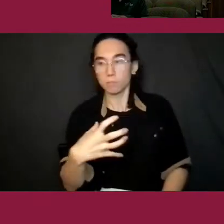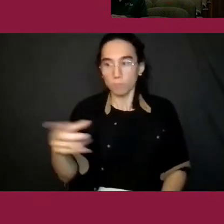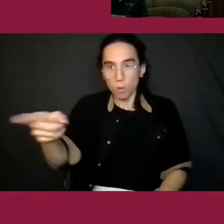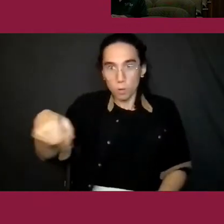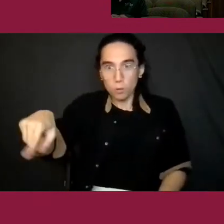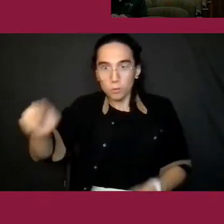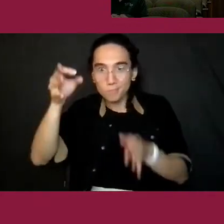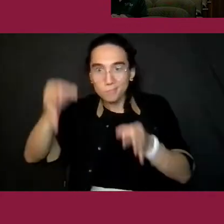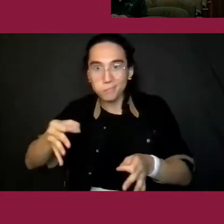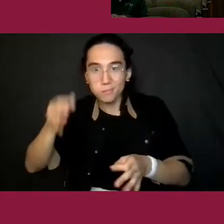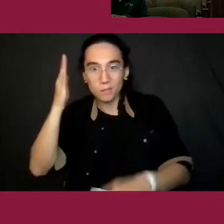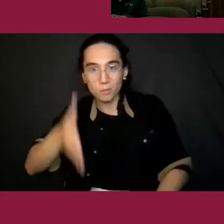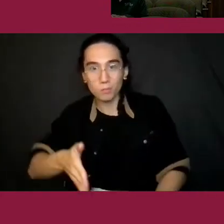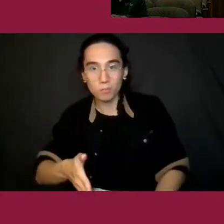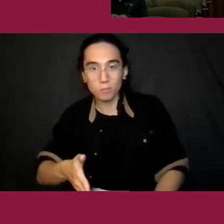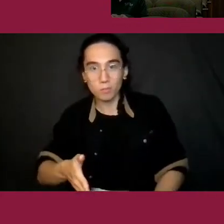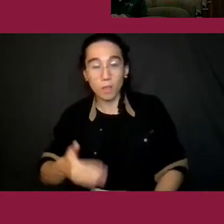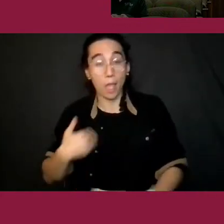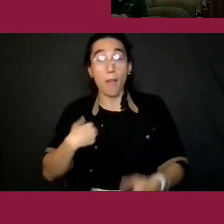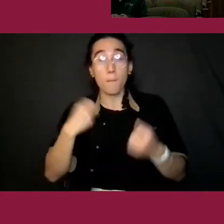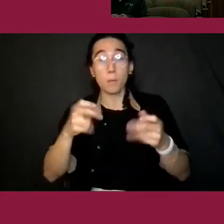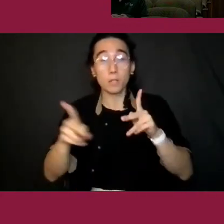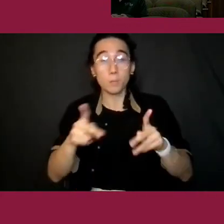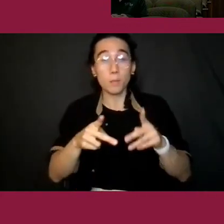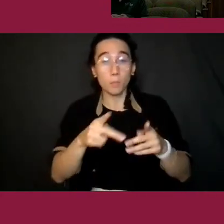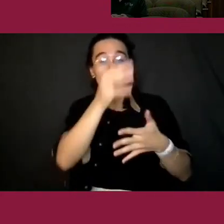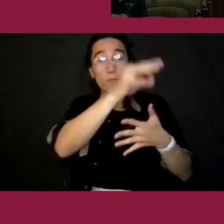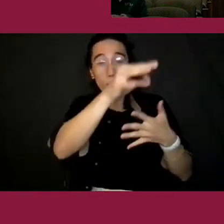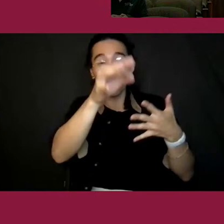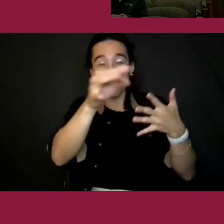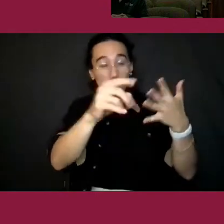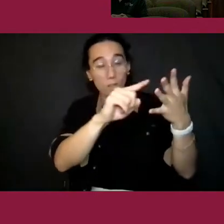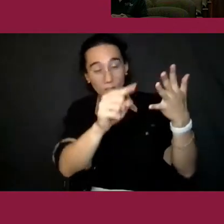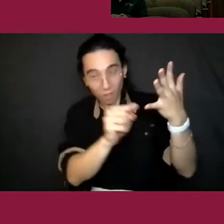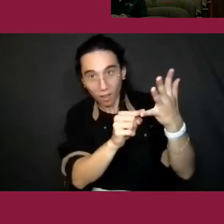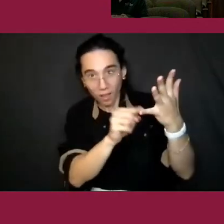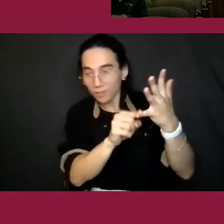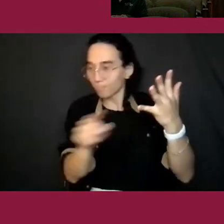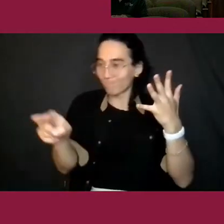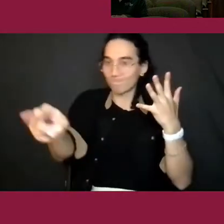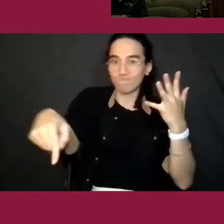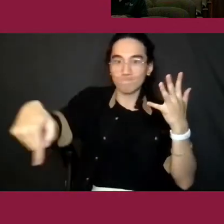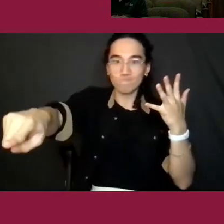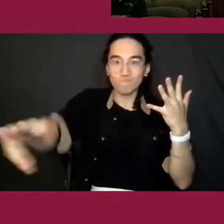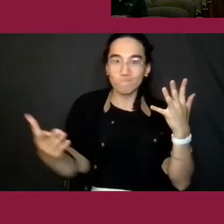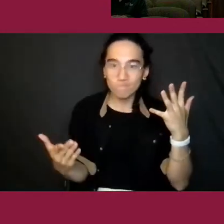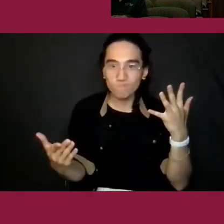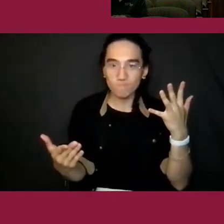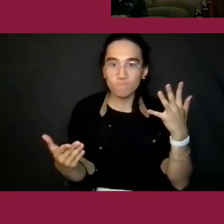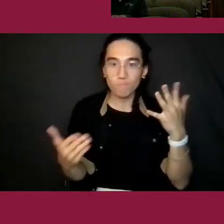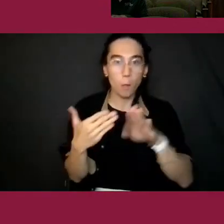and having the information, knowing exactly what should have happened before it got to you,